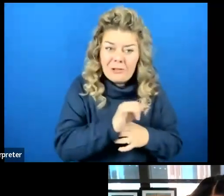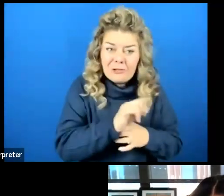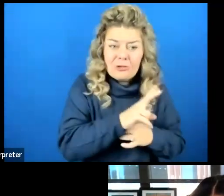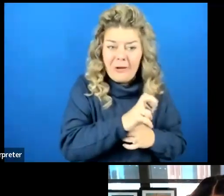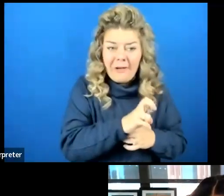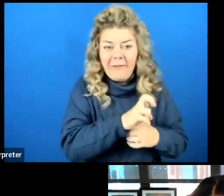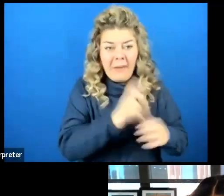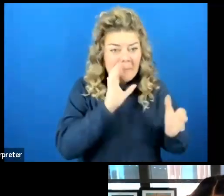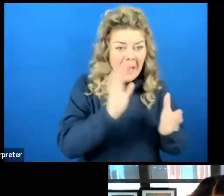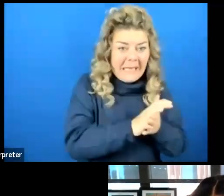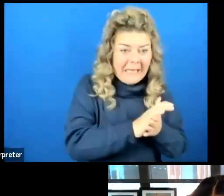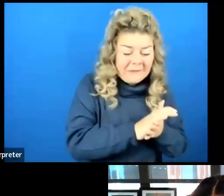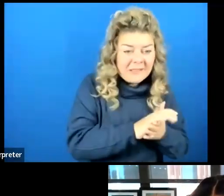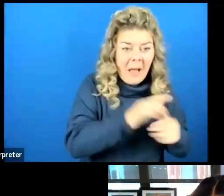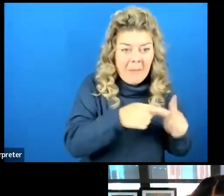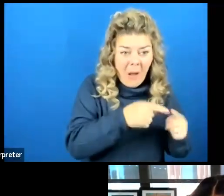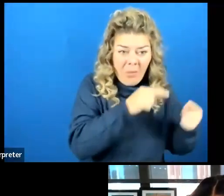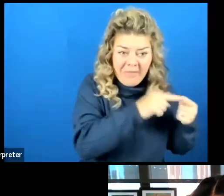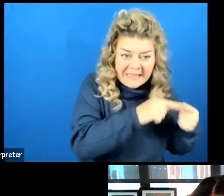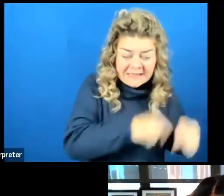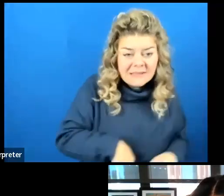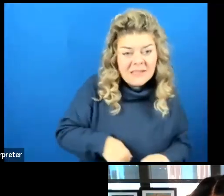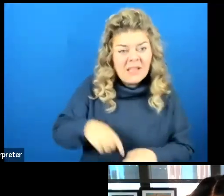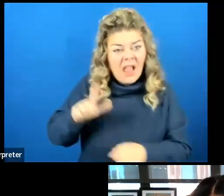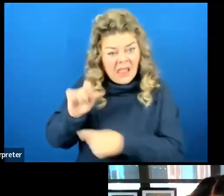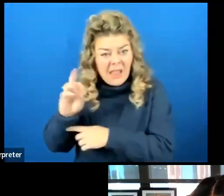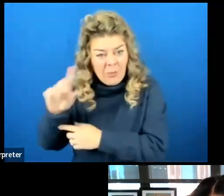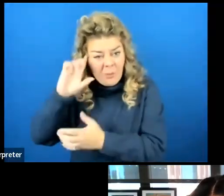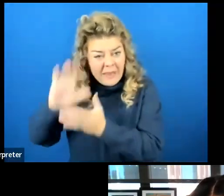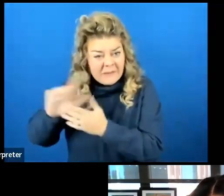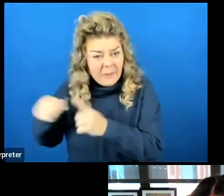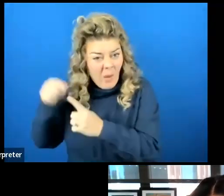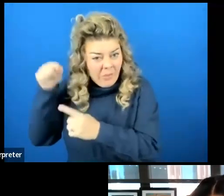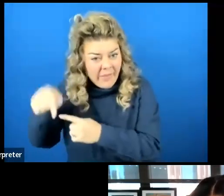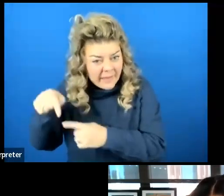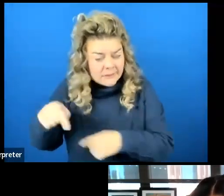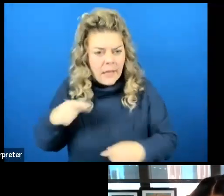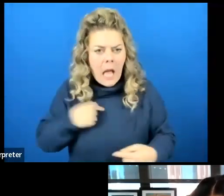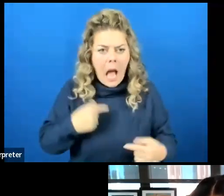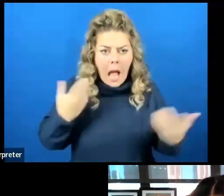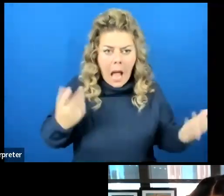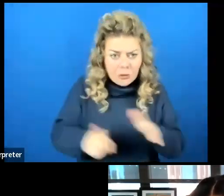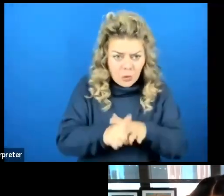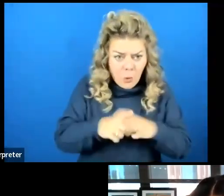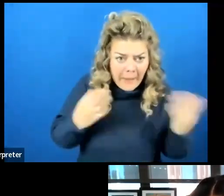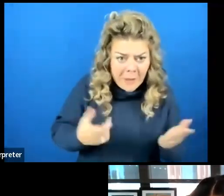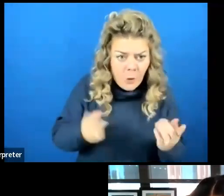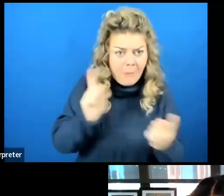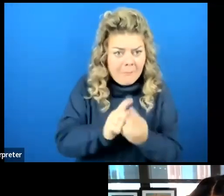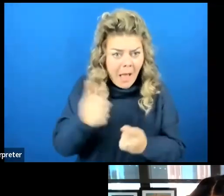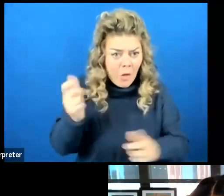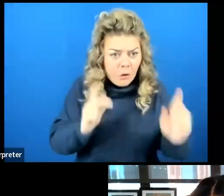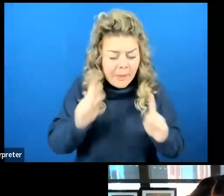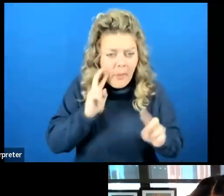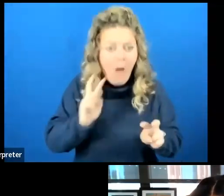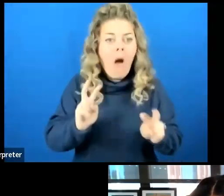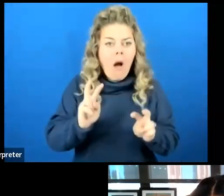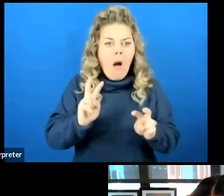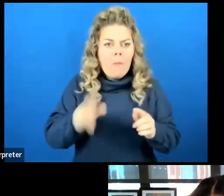and really liberal beliefs about y and when I got here, I met other students or peers that challenge my beliefs